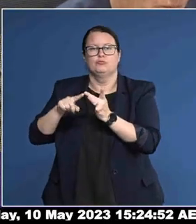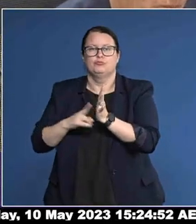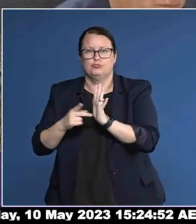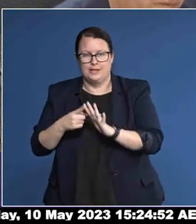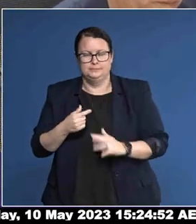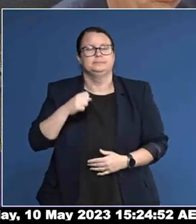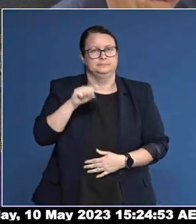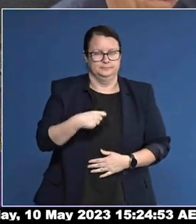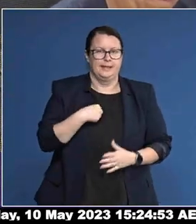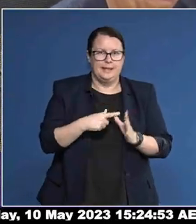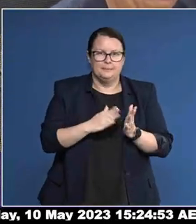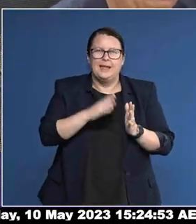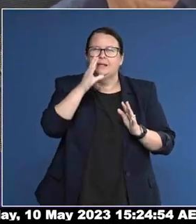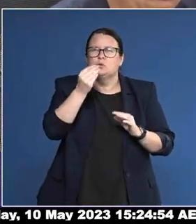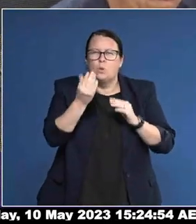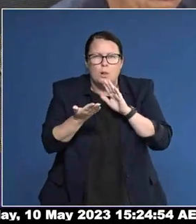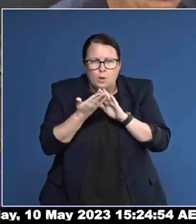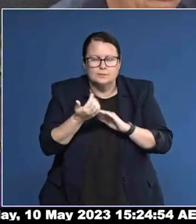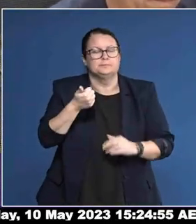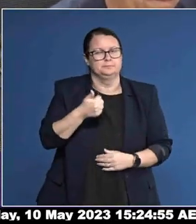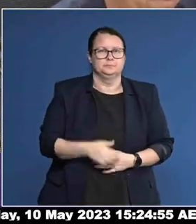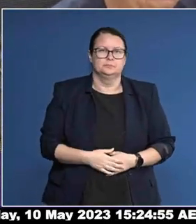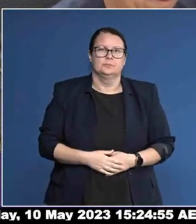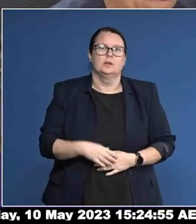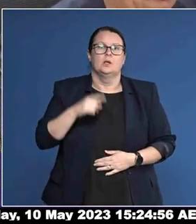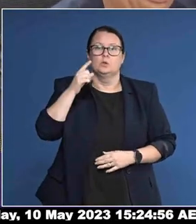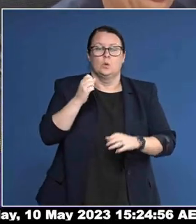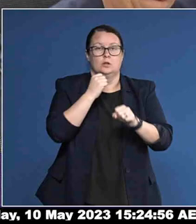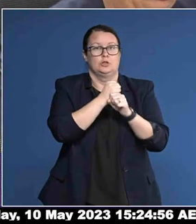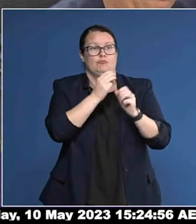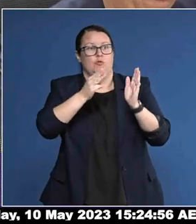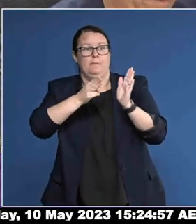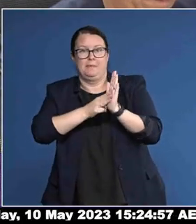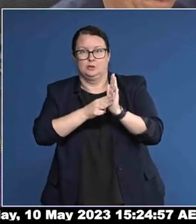And you are the General Manager, Service Delivery within the Housing and Homelessness